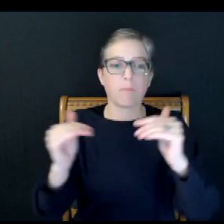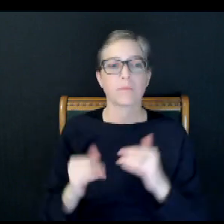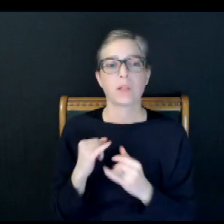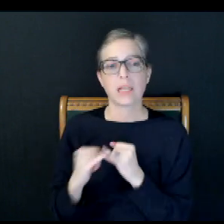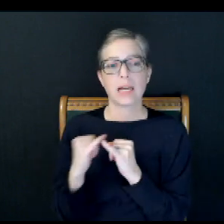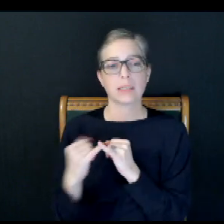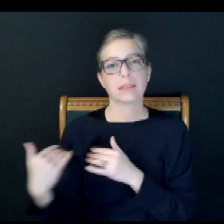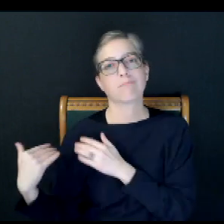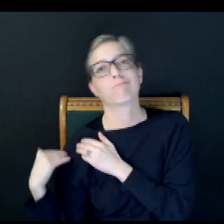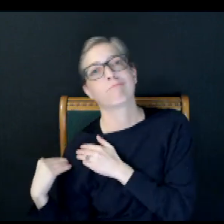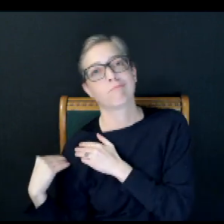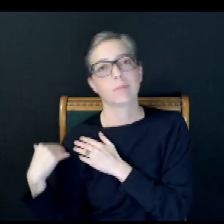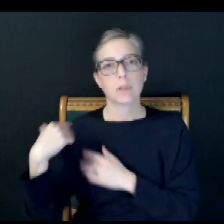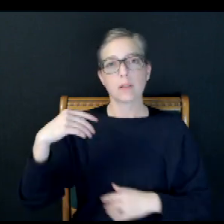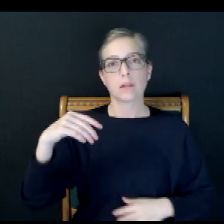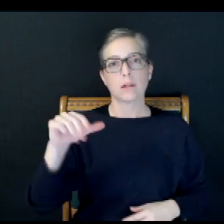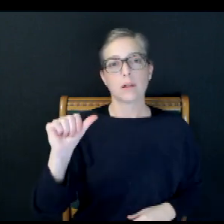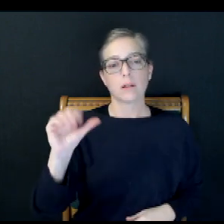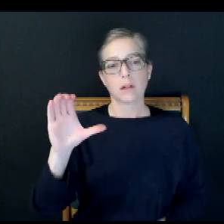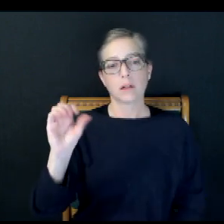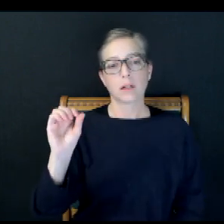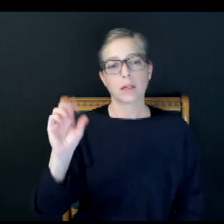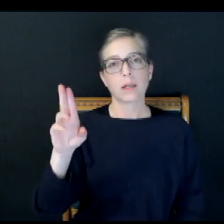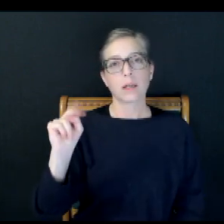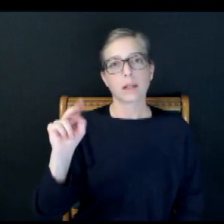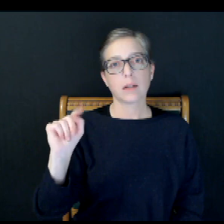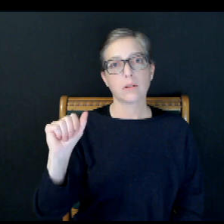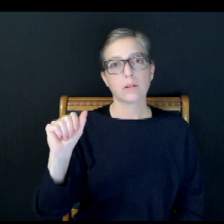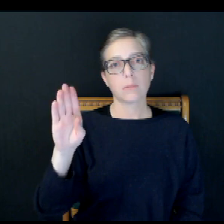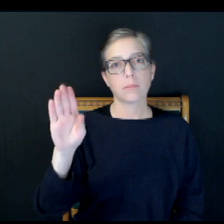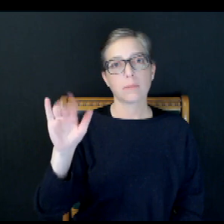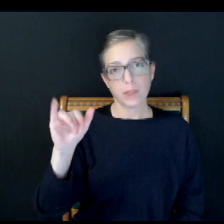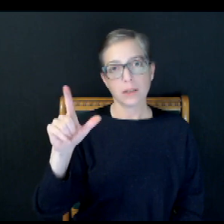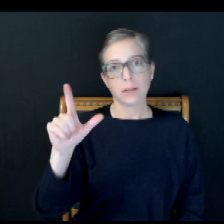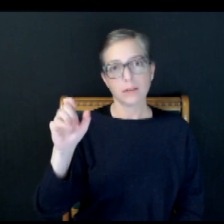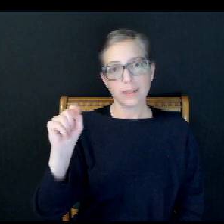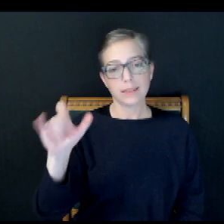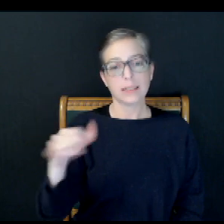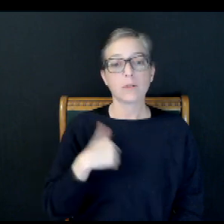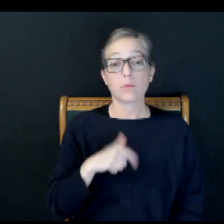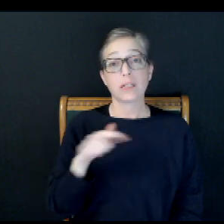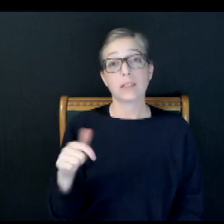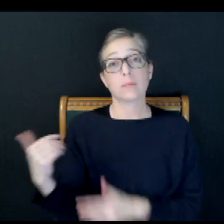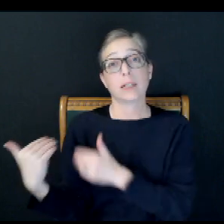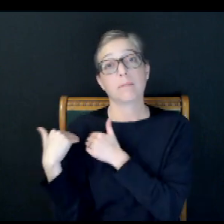We need to be accountable to equity outcomes that really